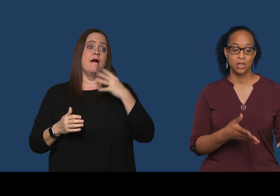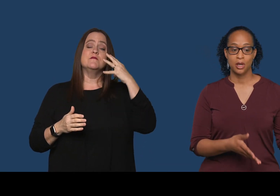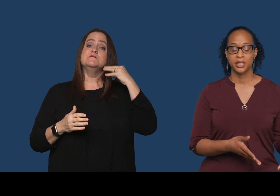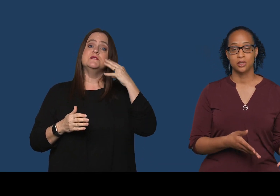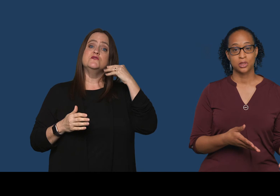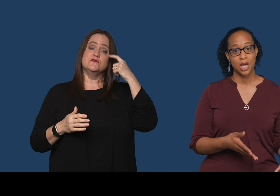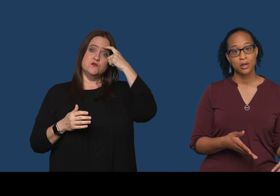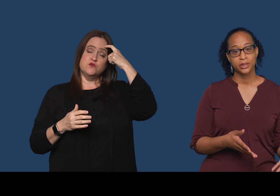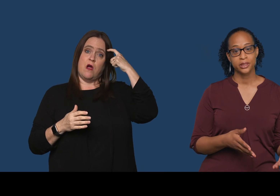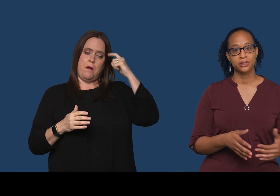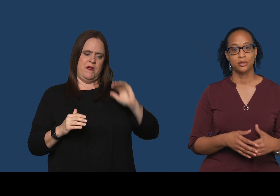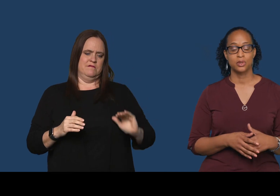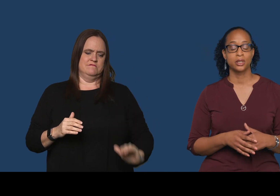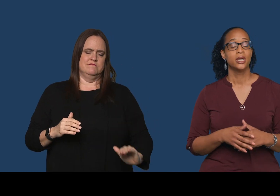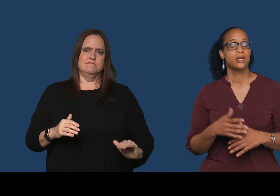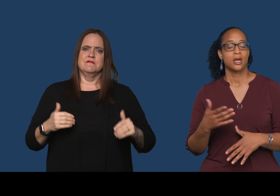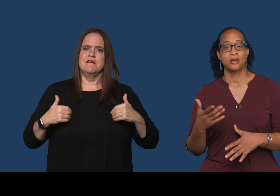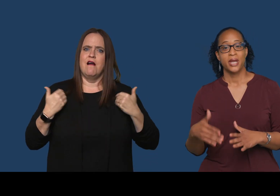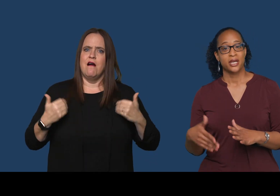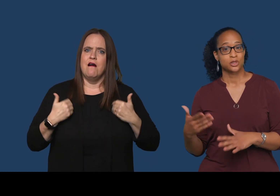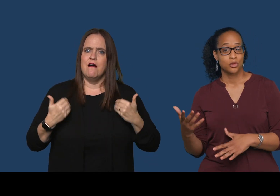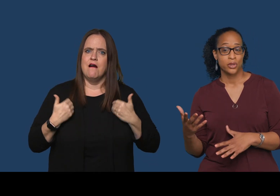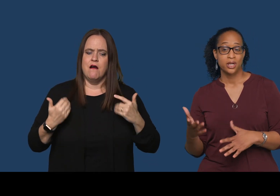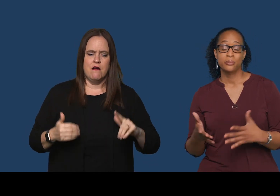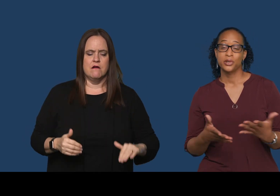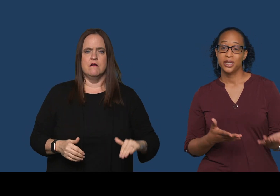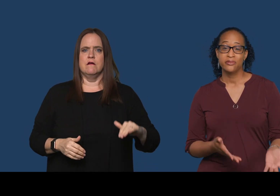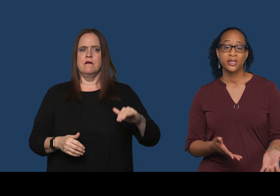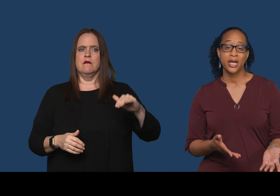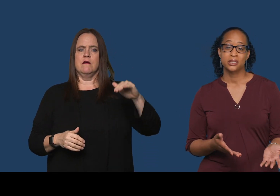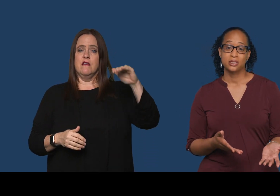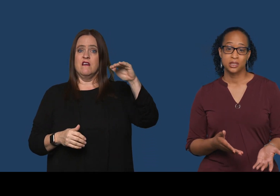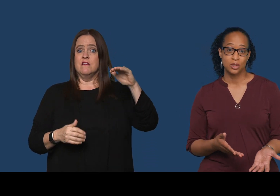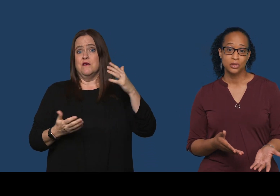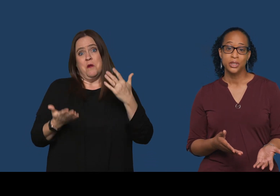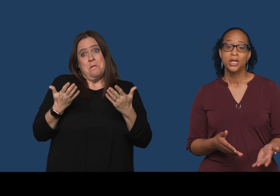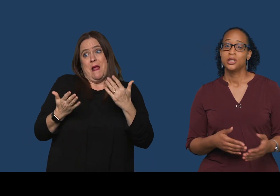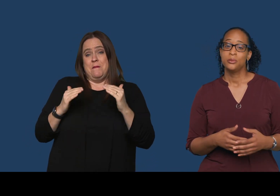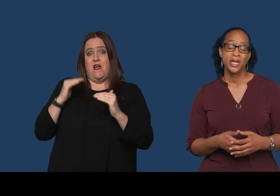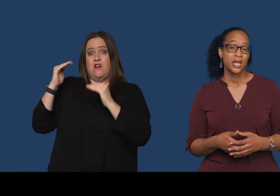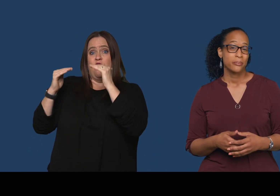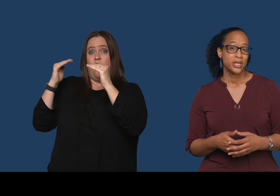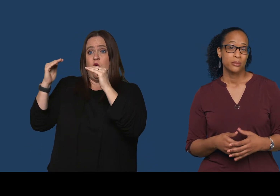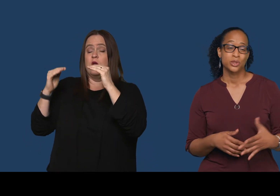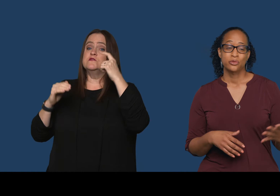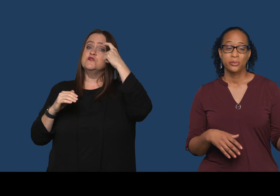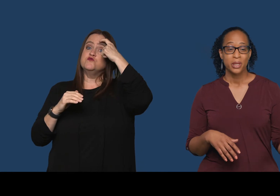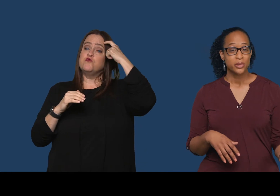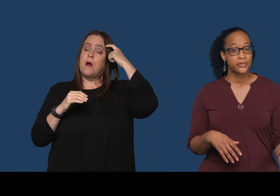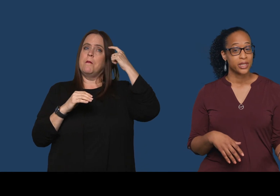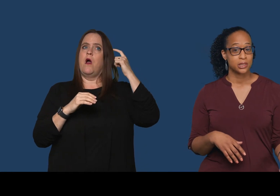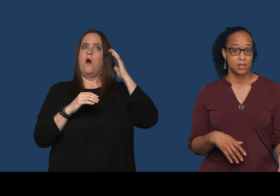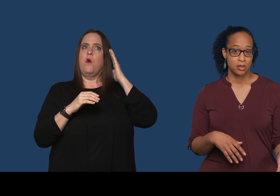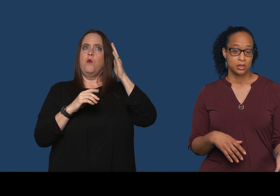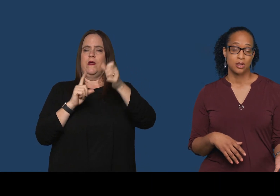on in your childhood or as you're growing up or even as an adult, you may not be able to remember things long term.